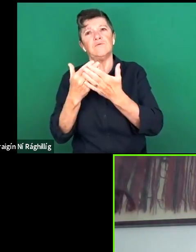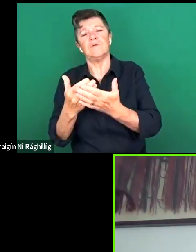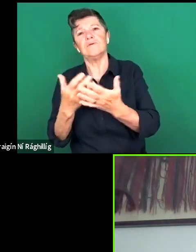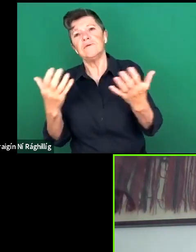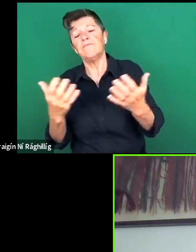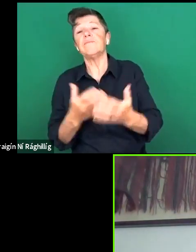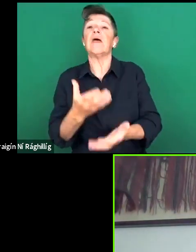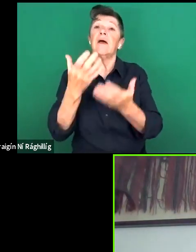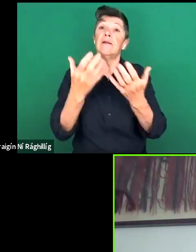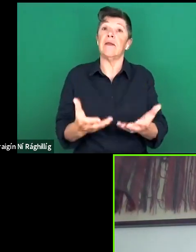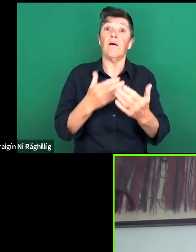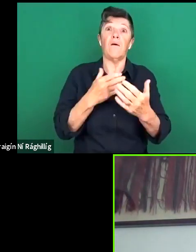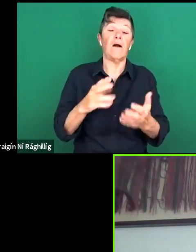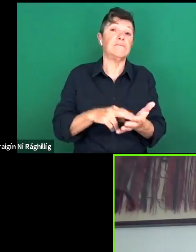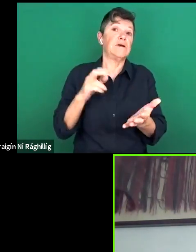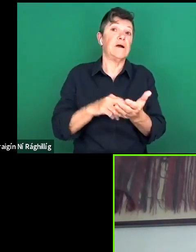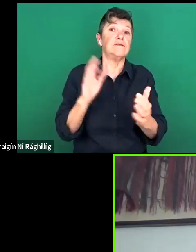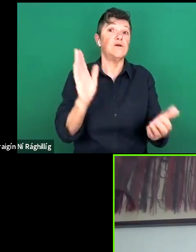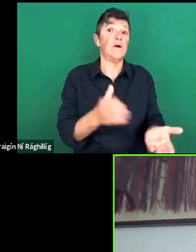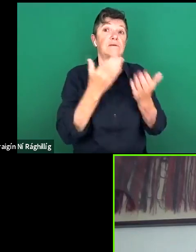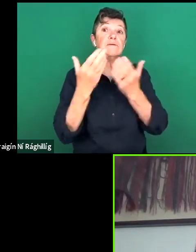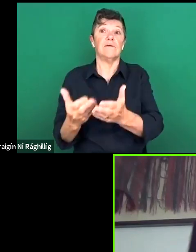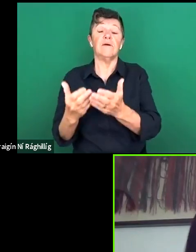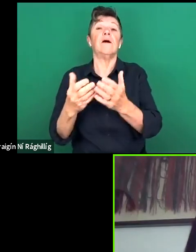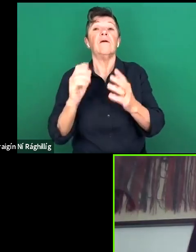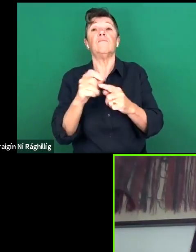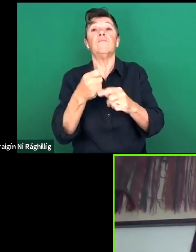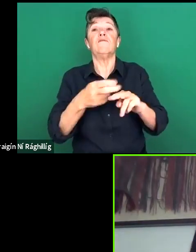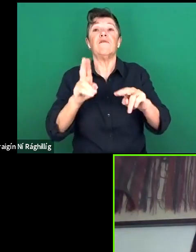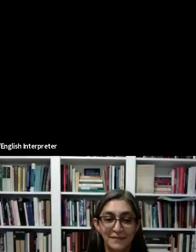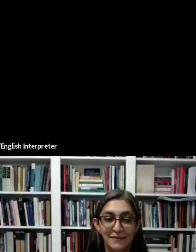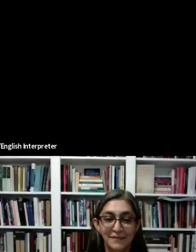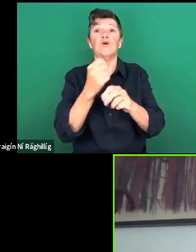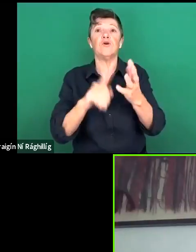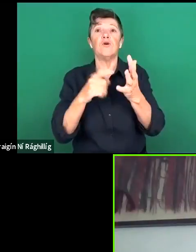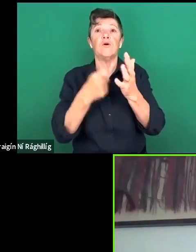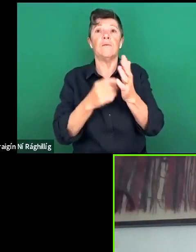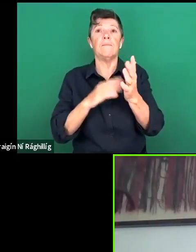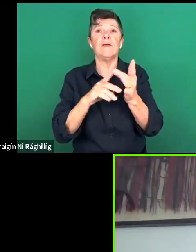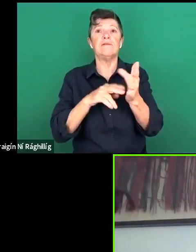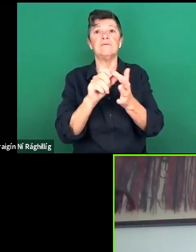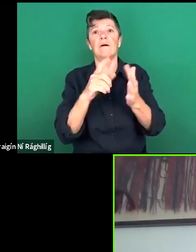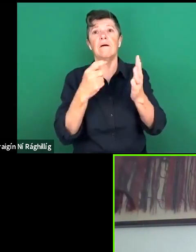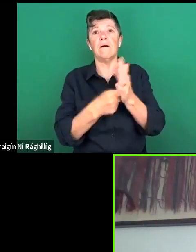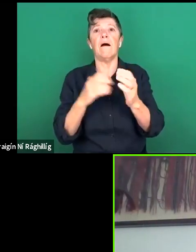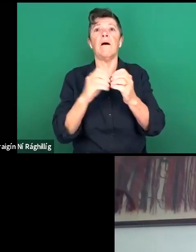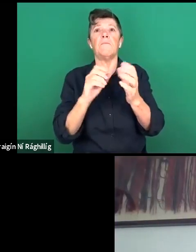many questions as possible to the extent that